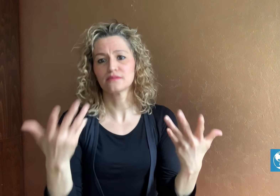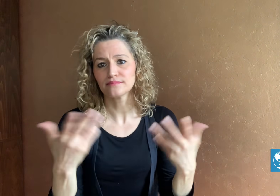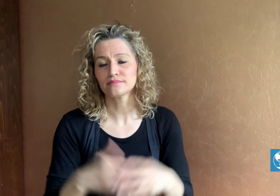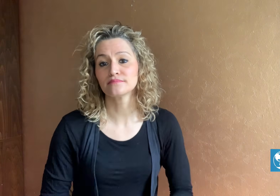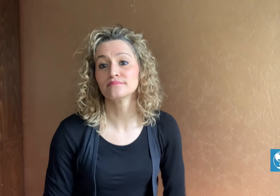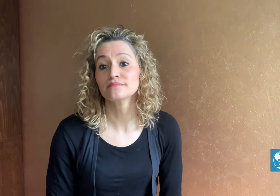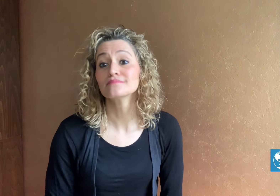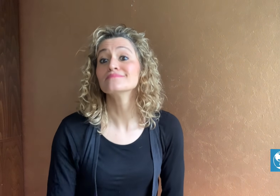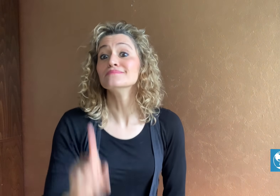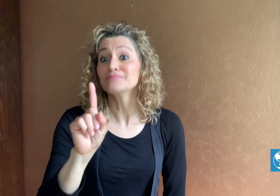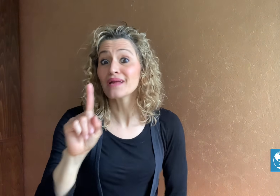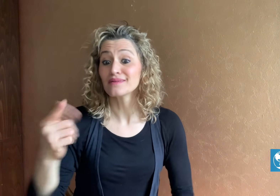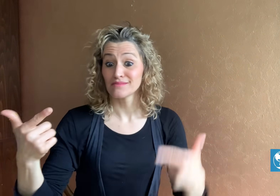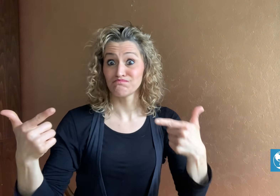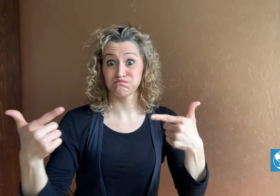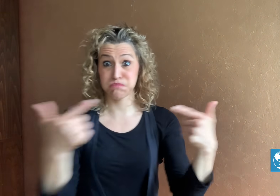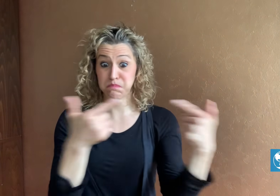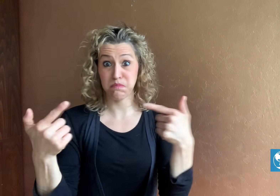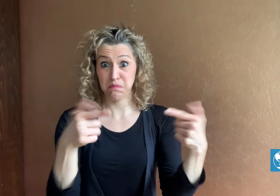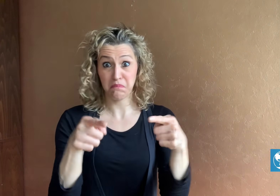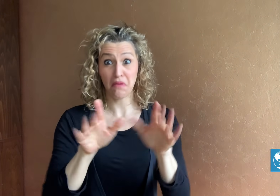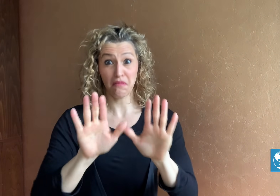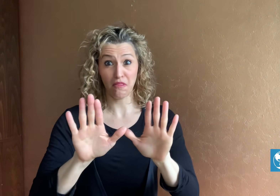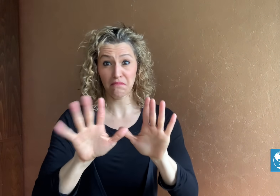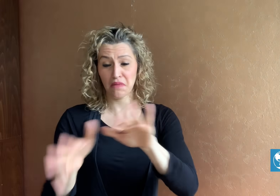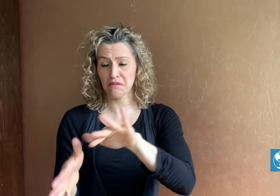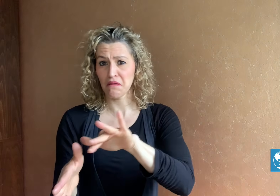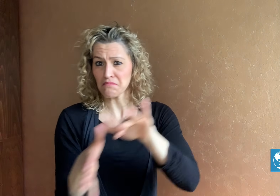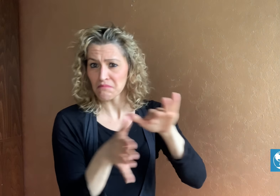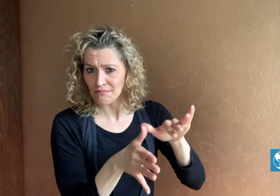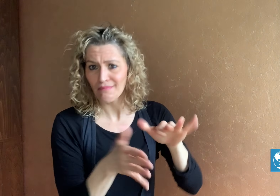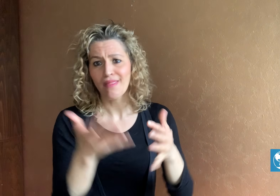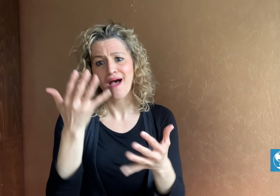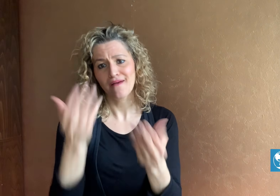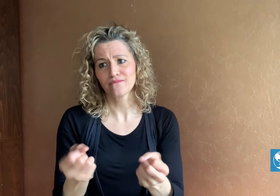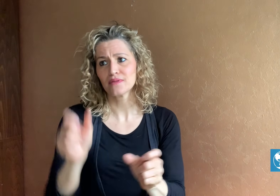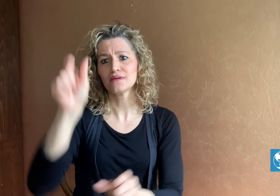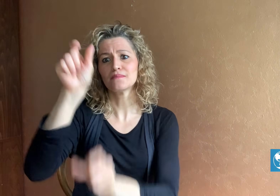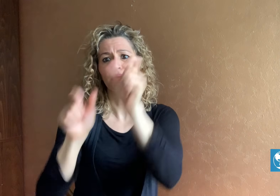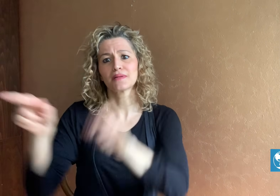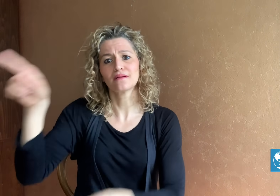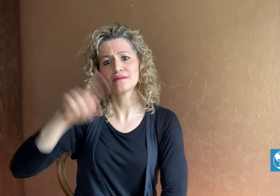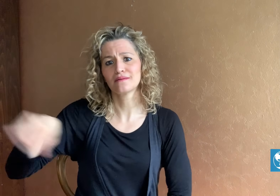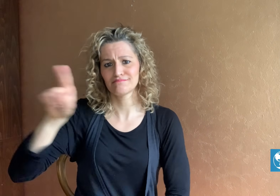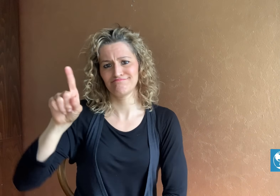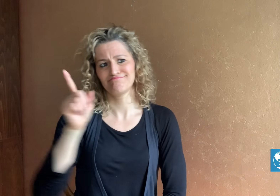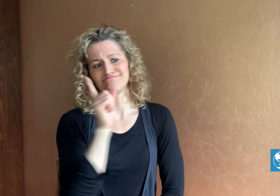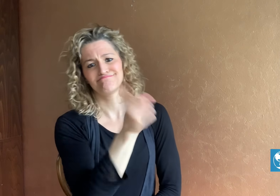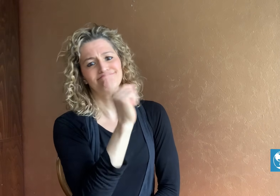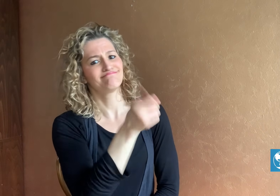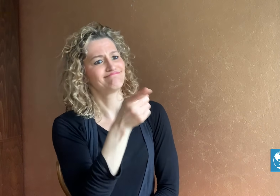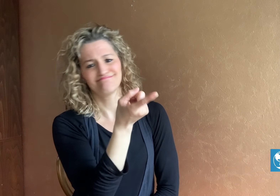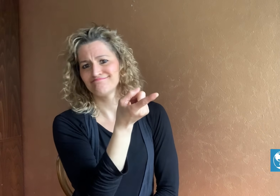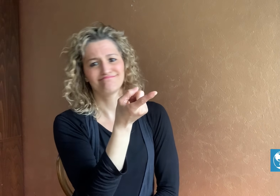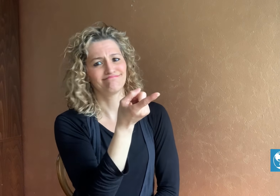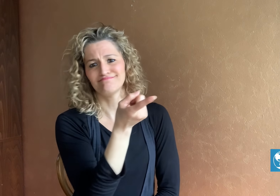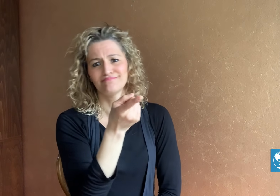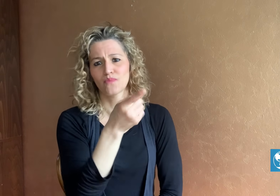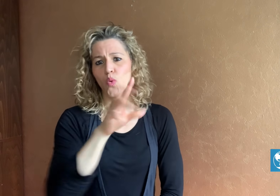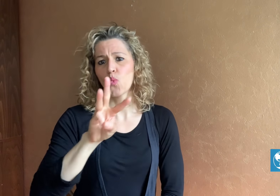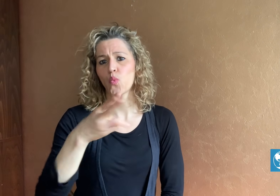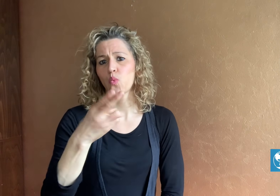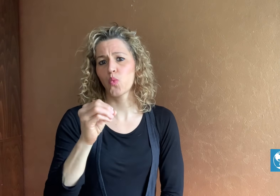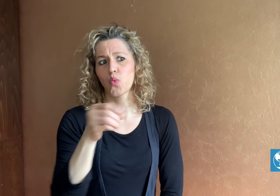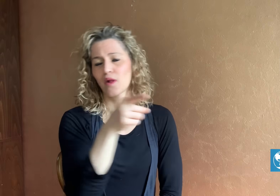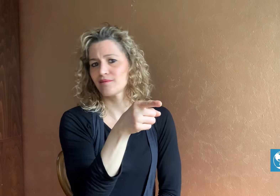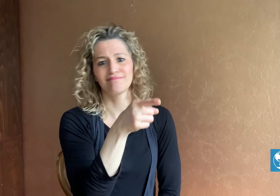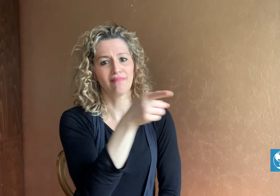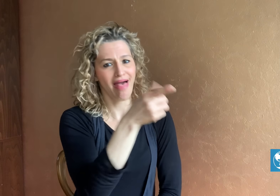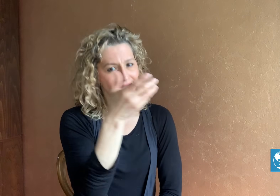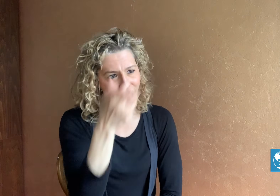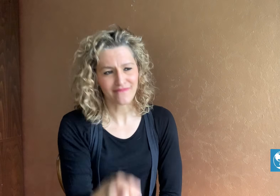Beside the blaming game, critics have accused WHO for cosying